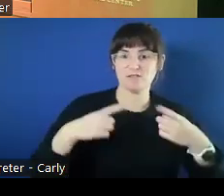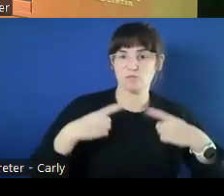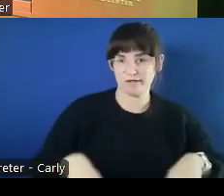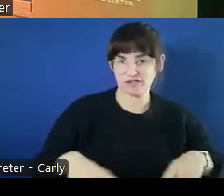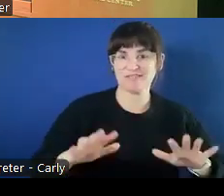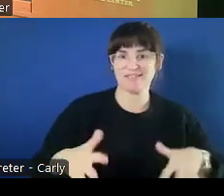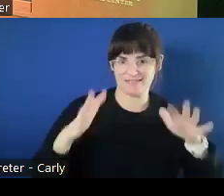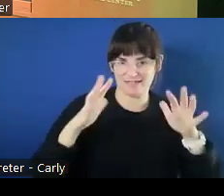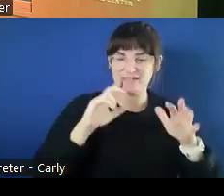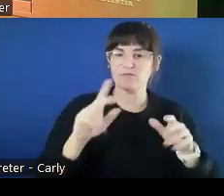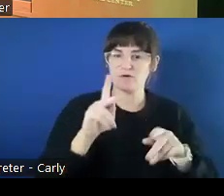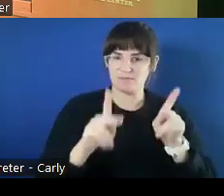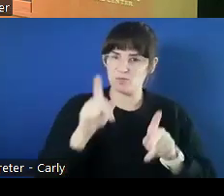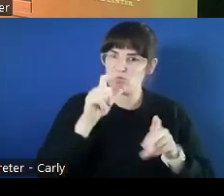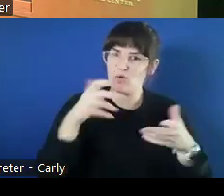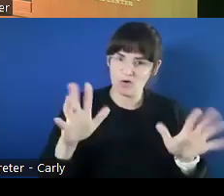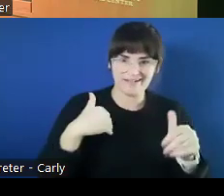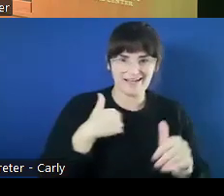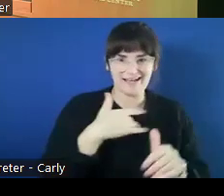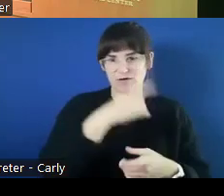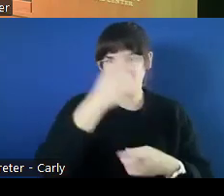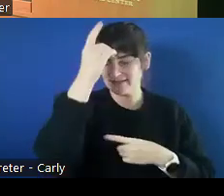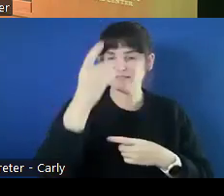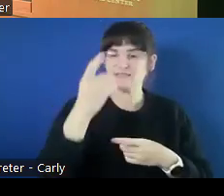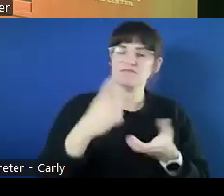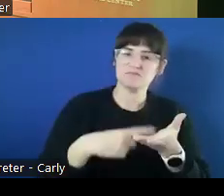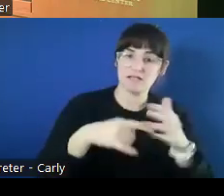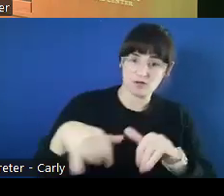heart disease i'll talk a little bit about how common they are their relationships with heart